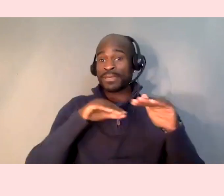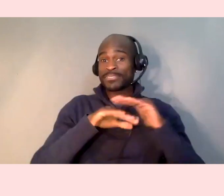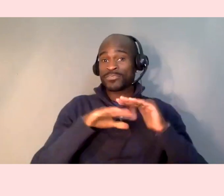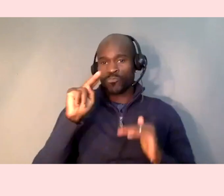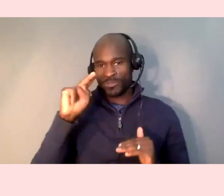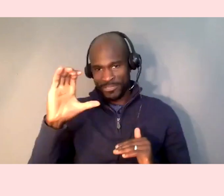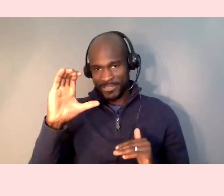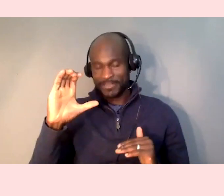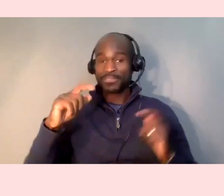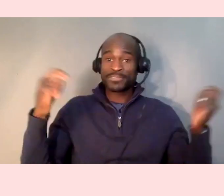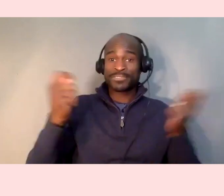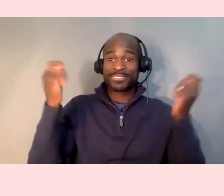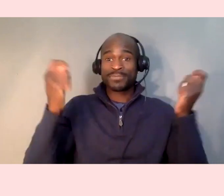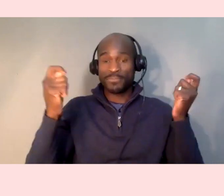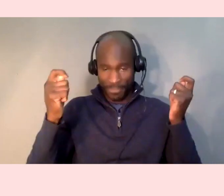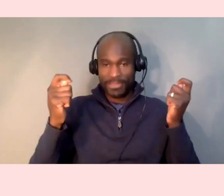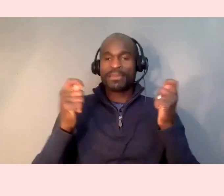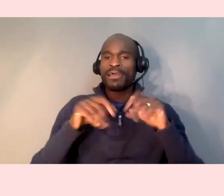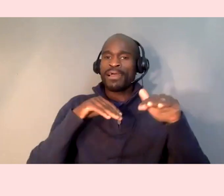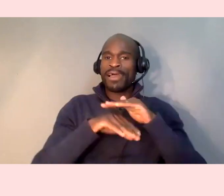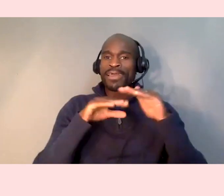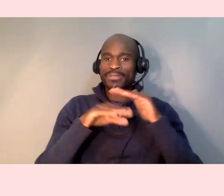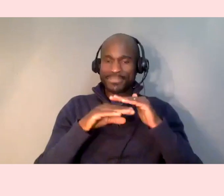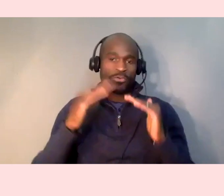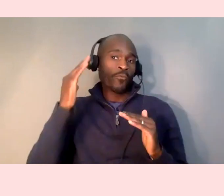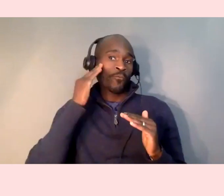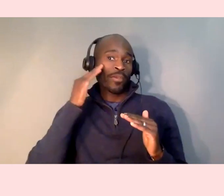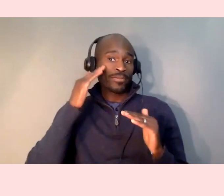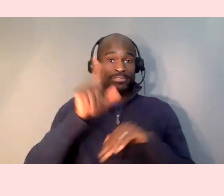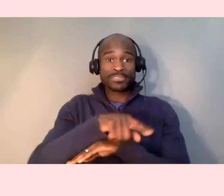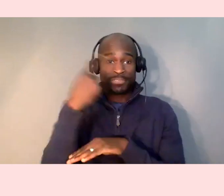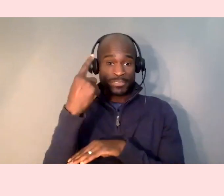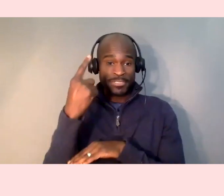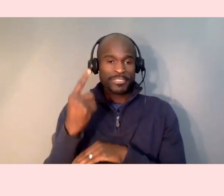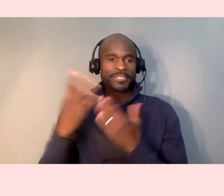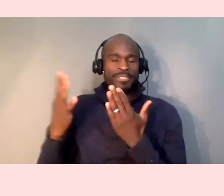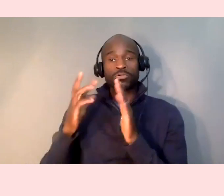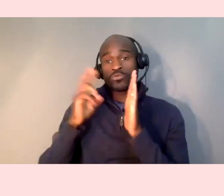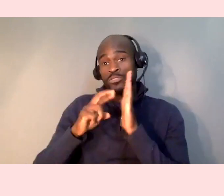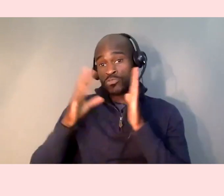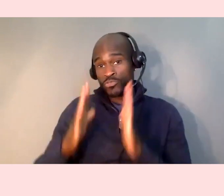Accessibility Awareness Day we are joined by UX researcher and designer Deborah Lalush.